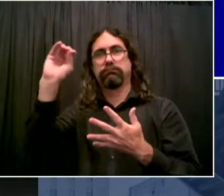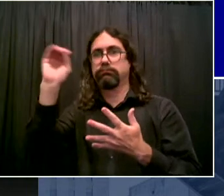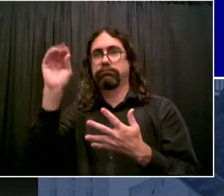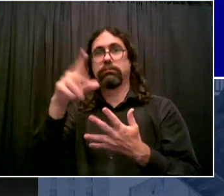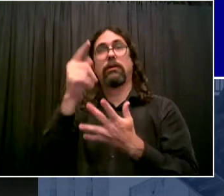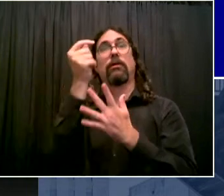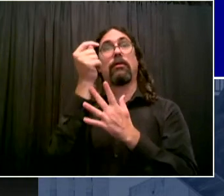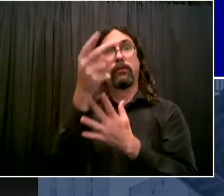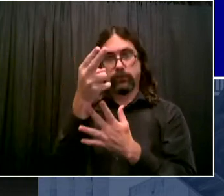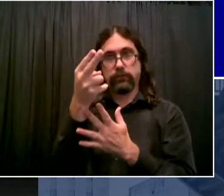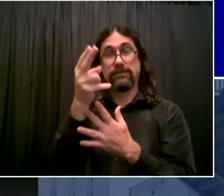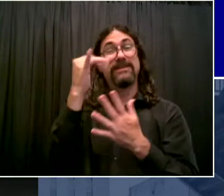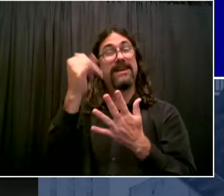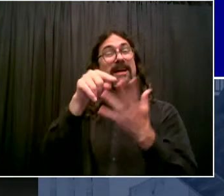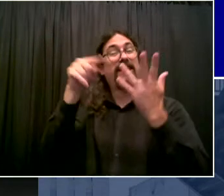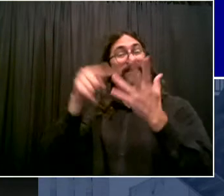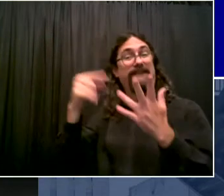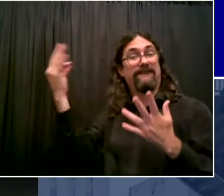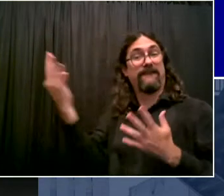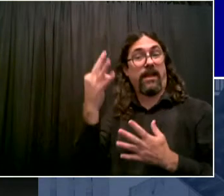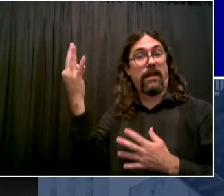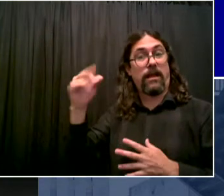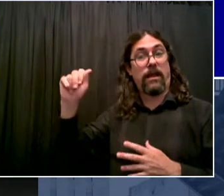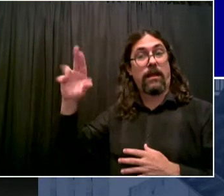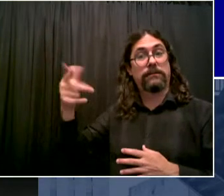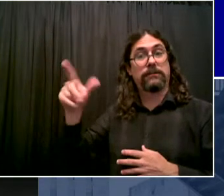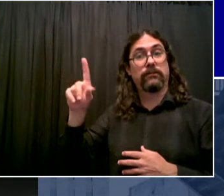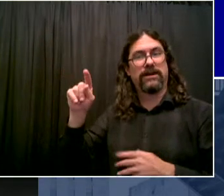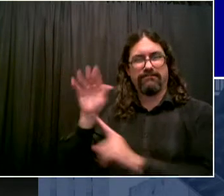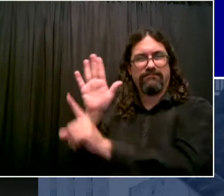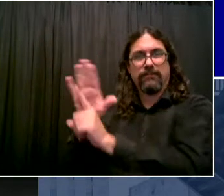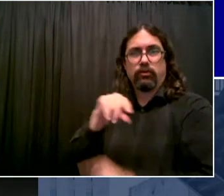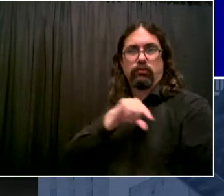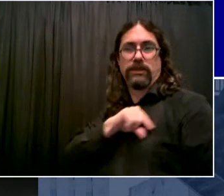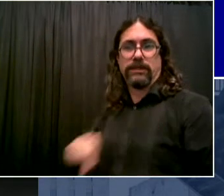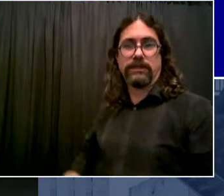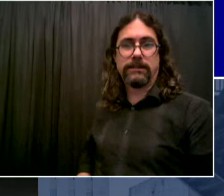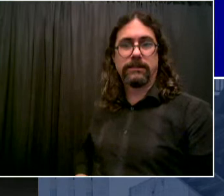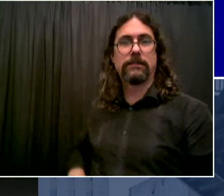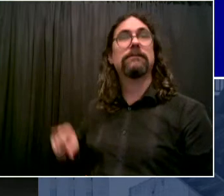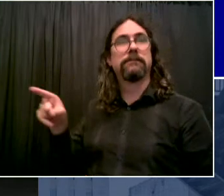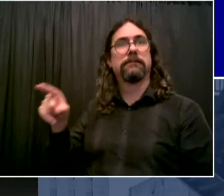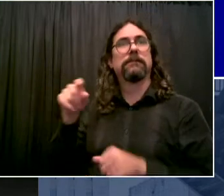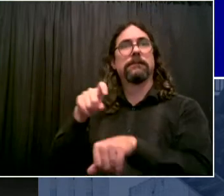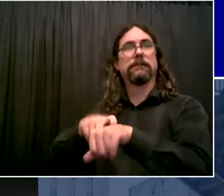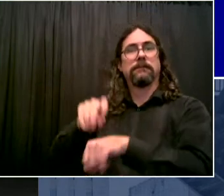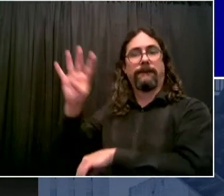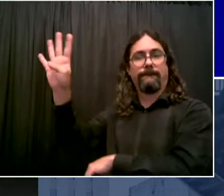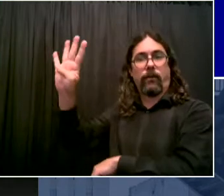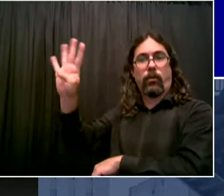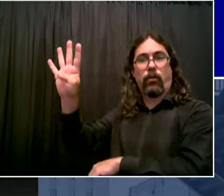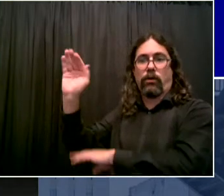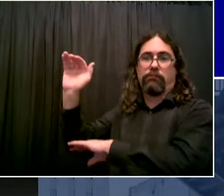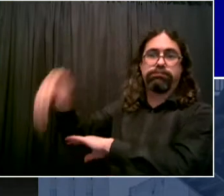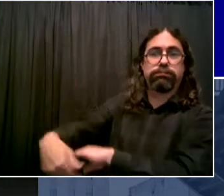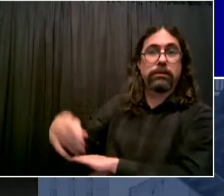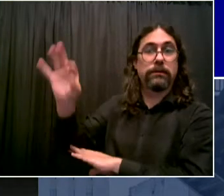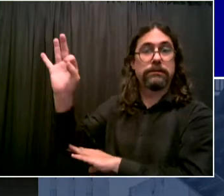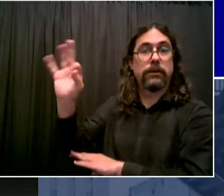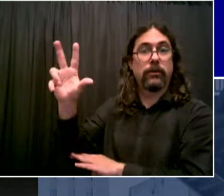17, THE THIRD ONE IS THURSDAY, AUGUST 19 AT